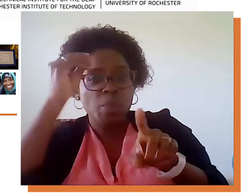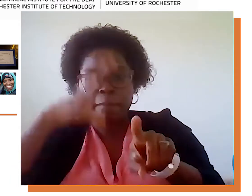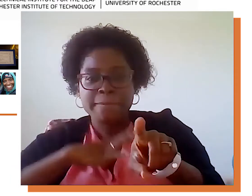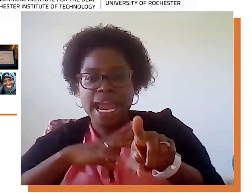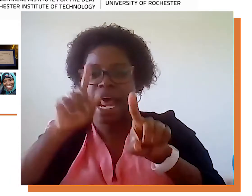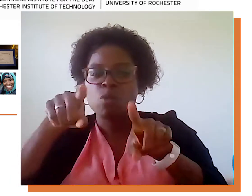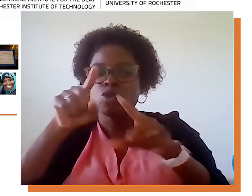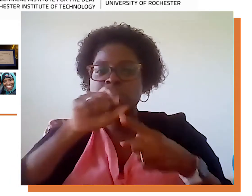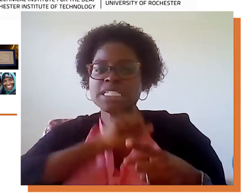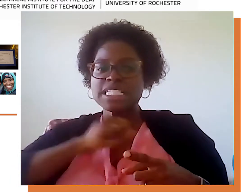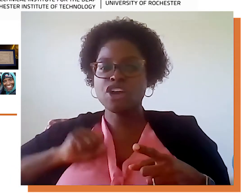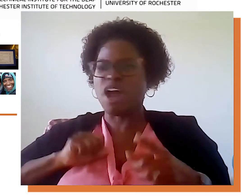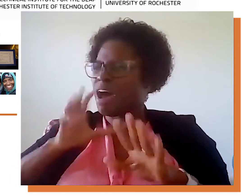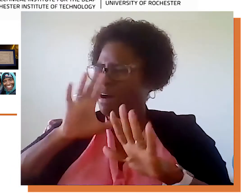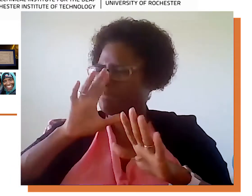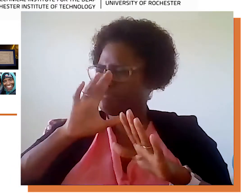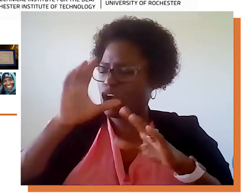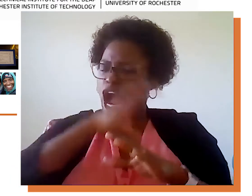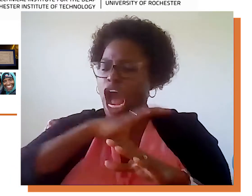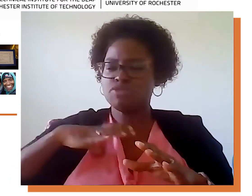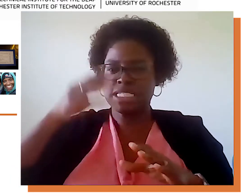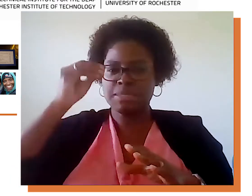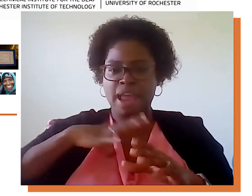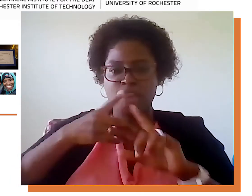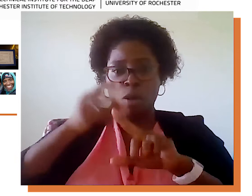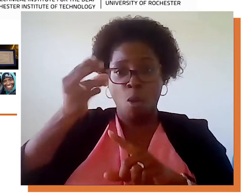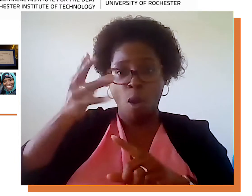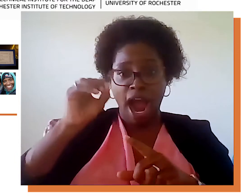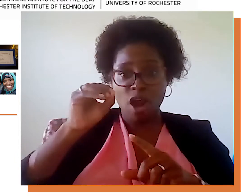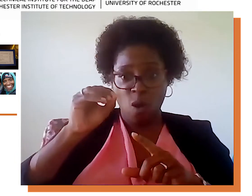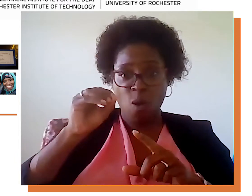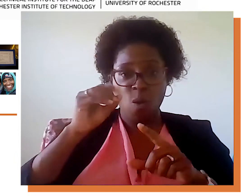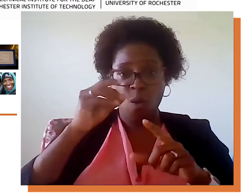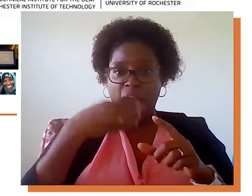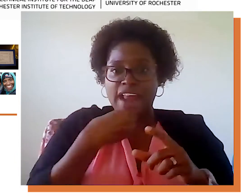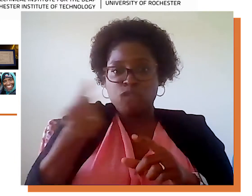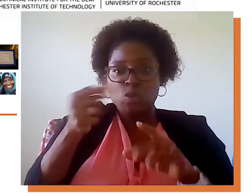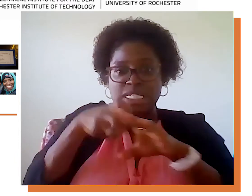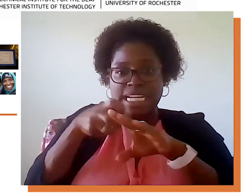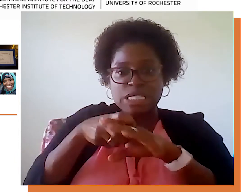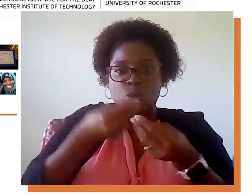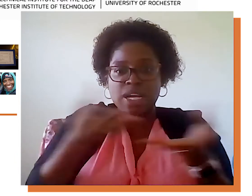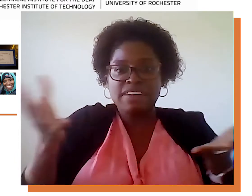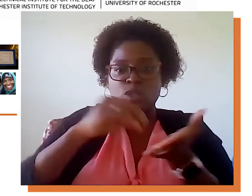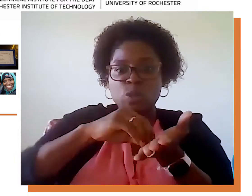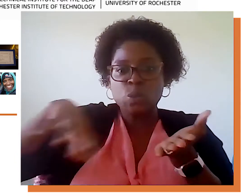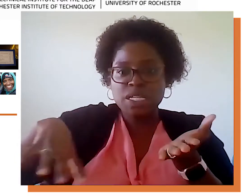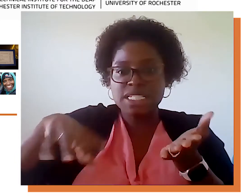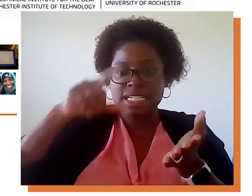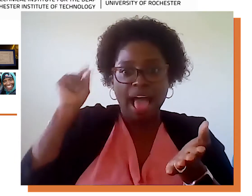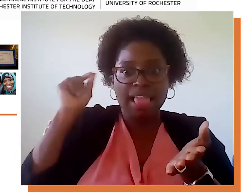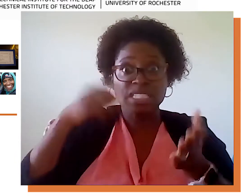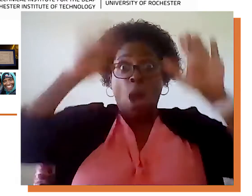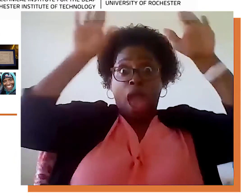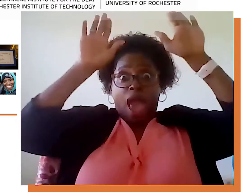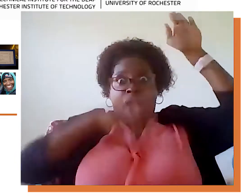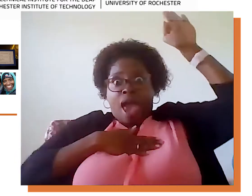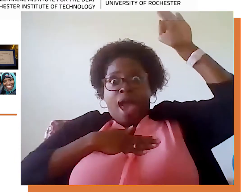with the huge crowds that they had... It was our Congressman from Ohio was there, and he was able to give some tickets out.